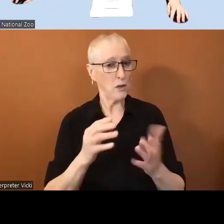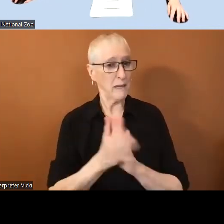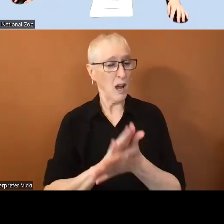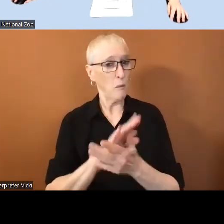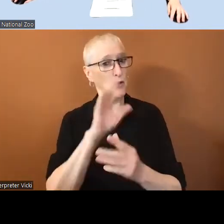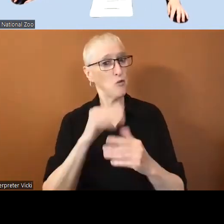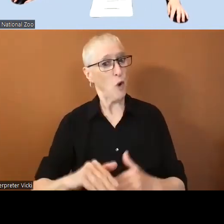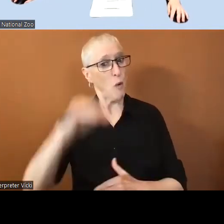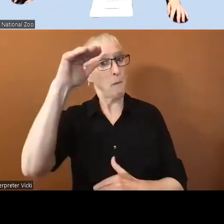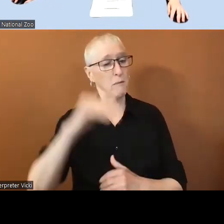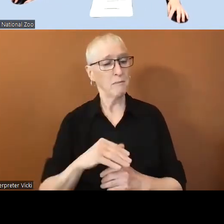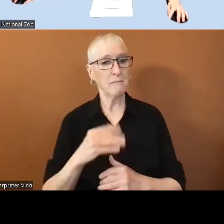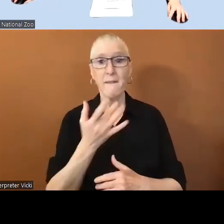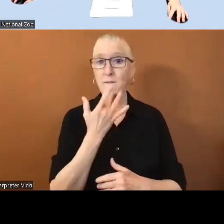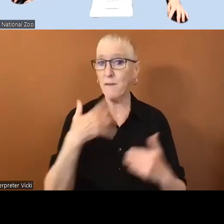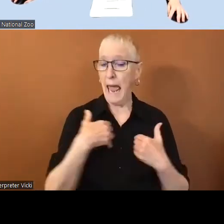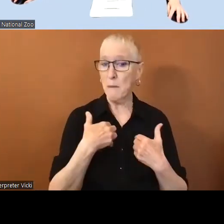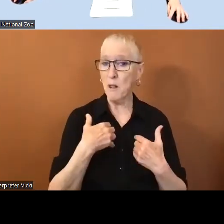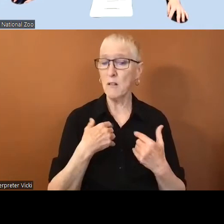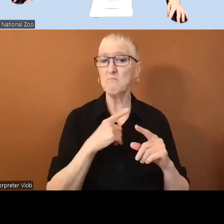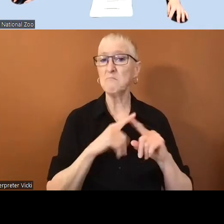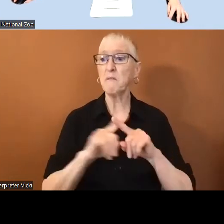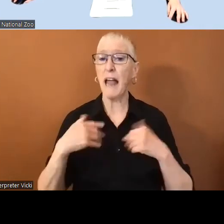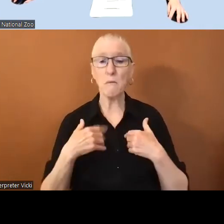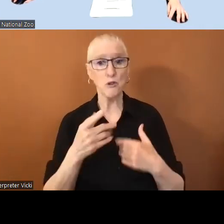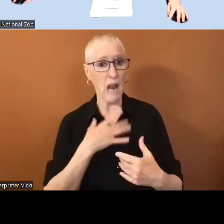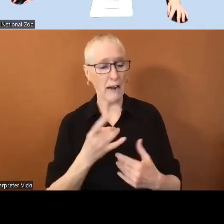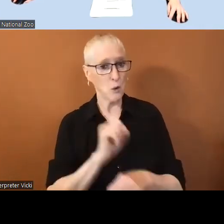Do you have a favorite animal or animals that you might like to work with? The scientists